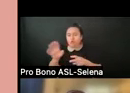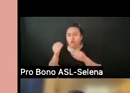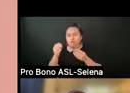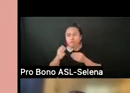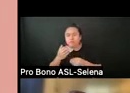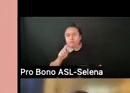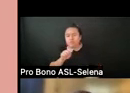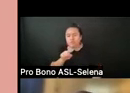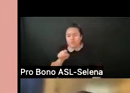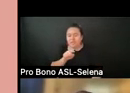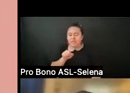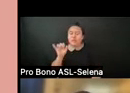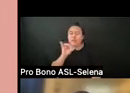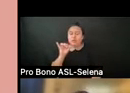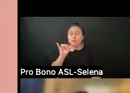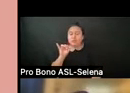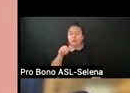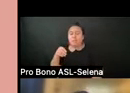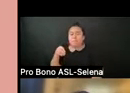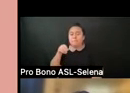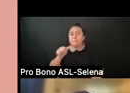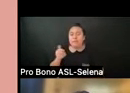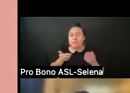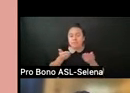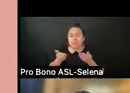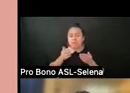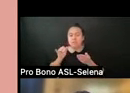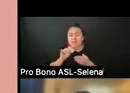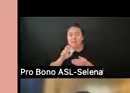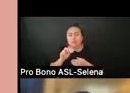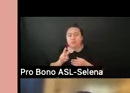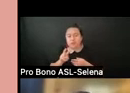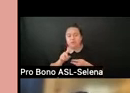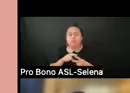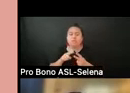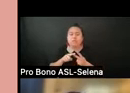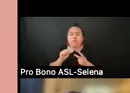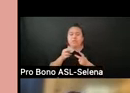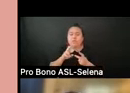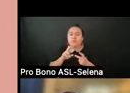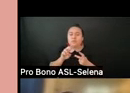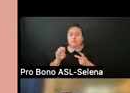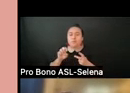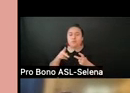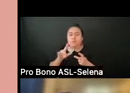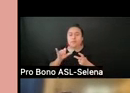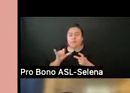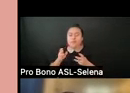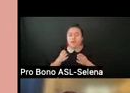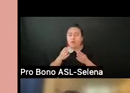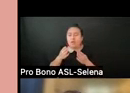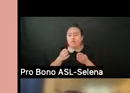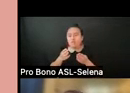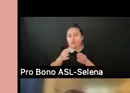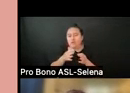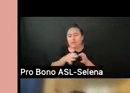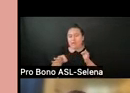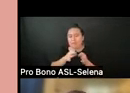There's also pay services like the Rev and 3play that offer captioning services for a fee.